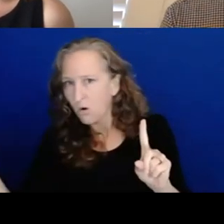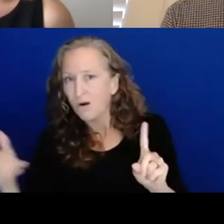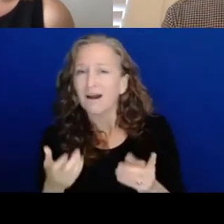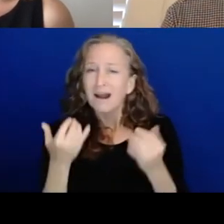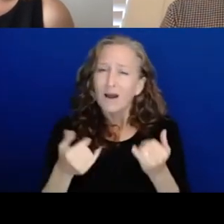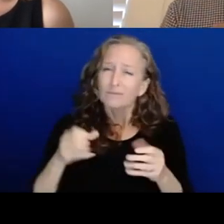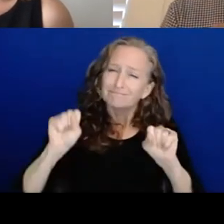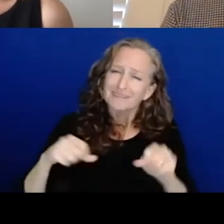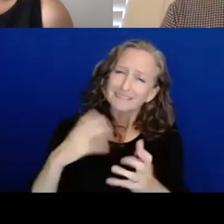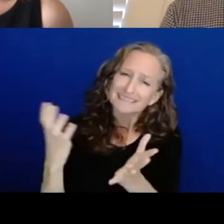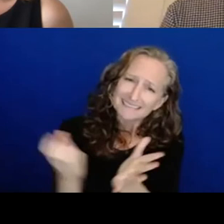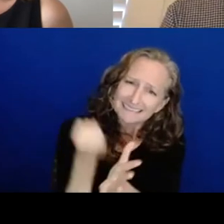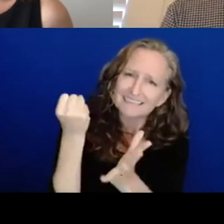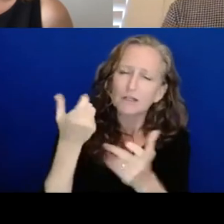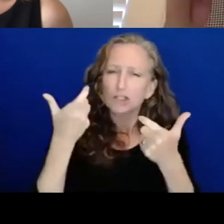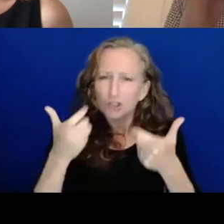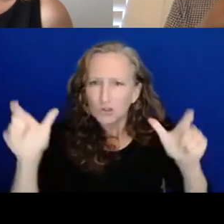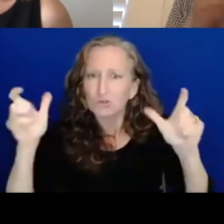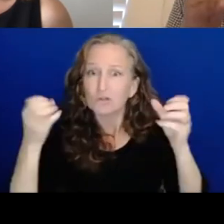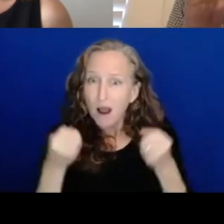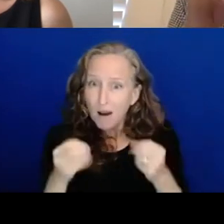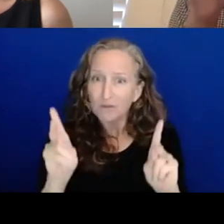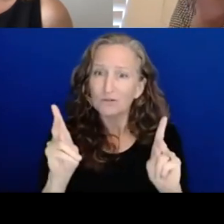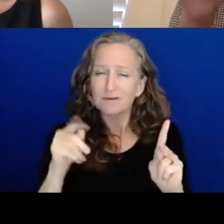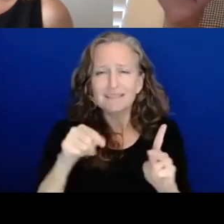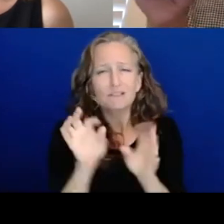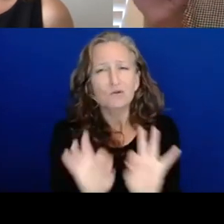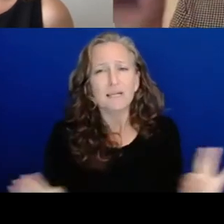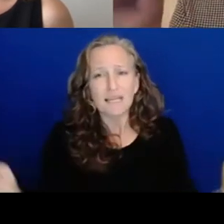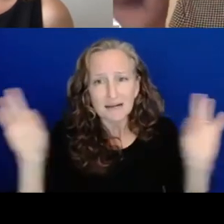now to really start thinking about how critical this is to every other core function of your